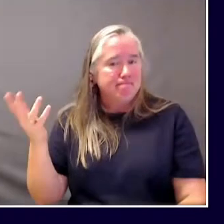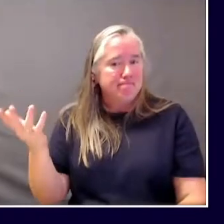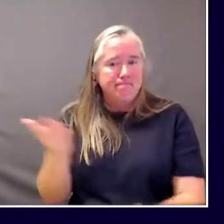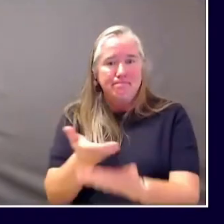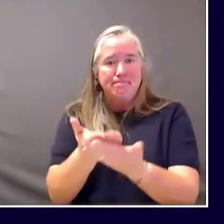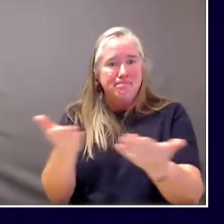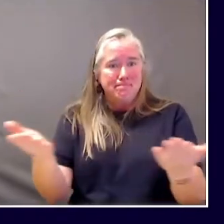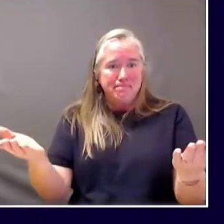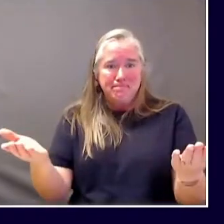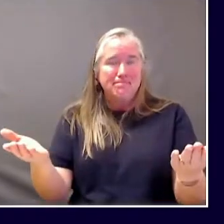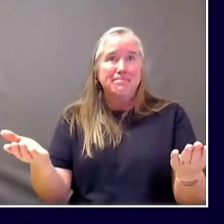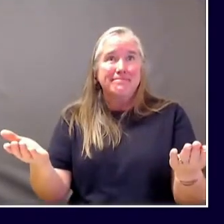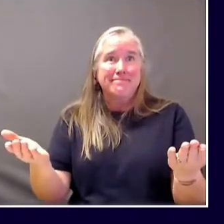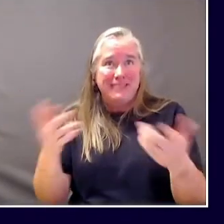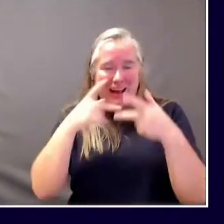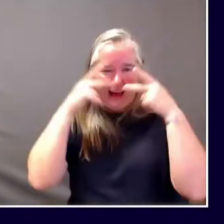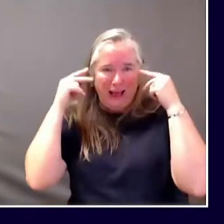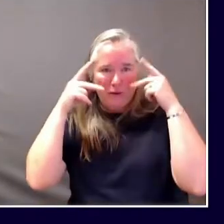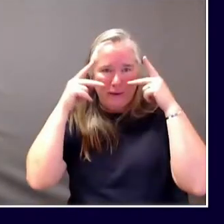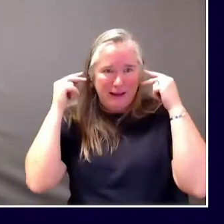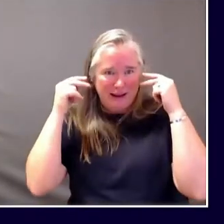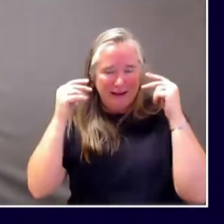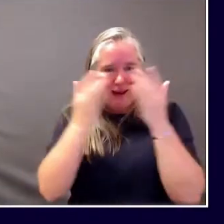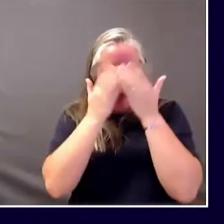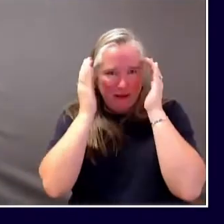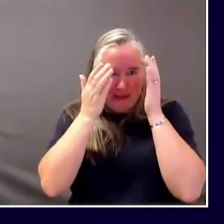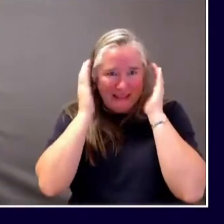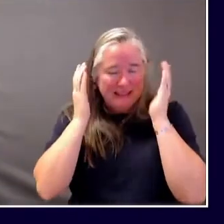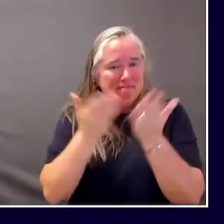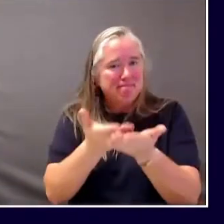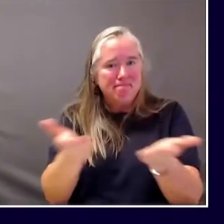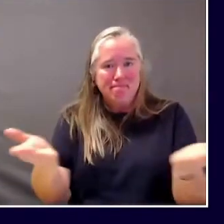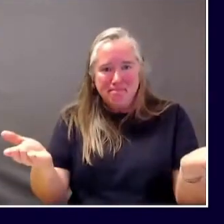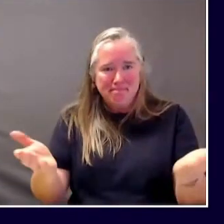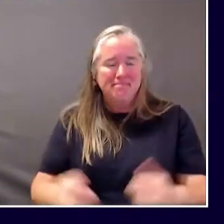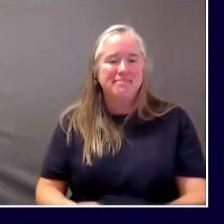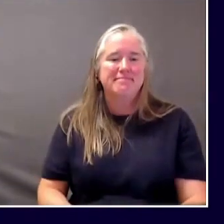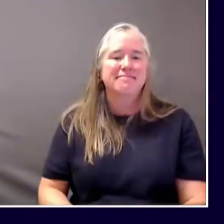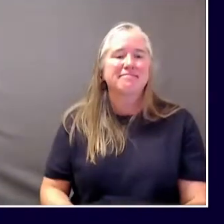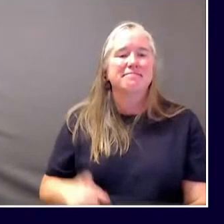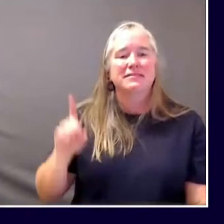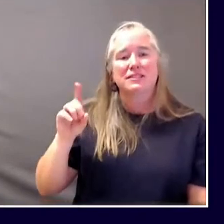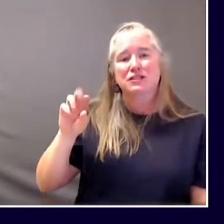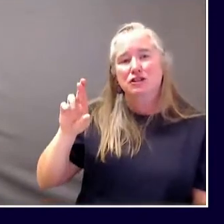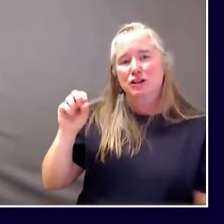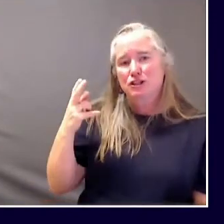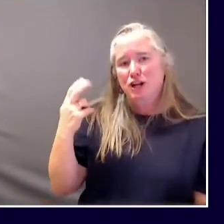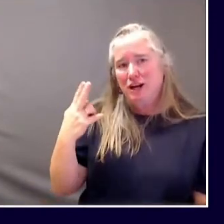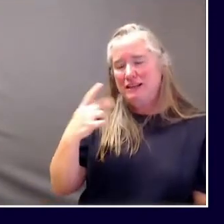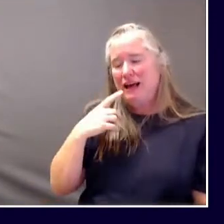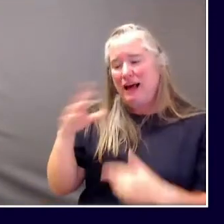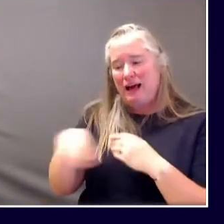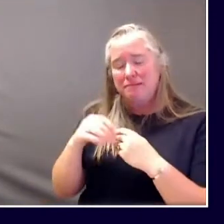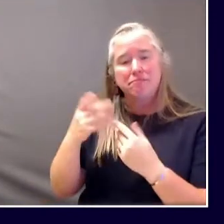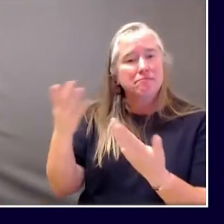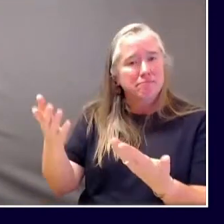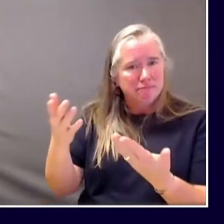I don't have any particular suggestions